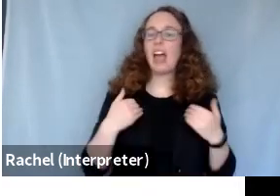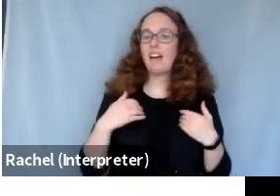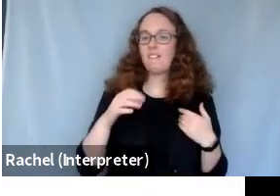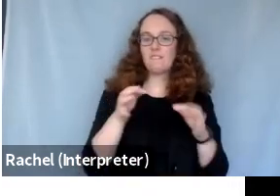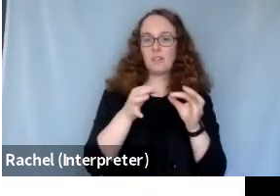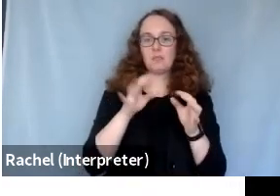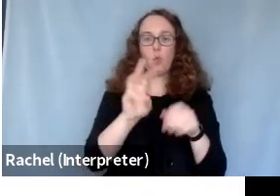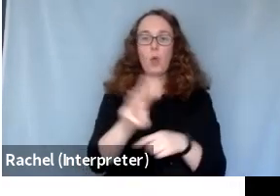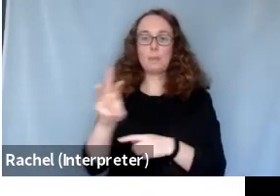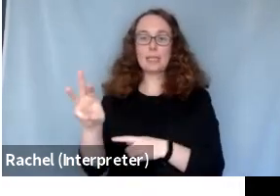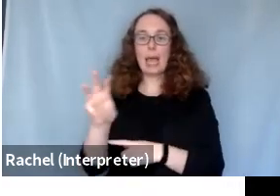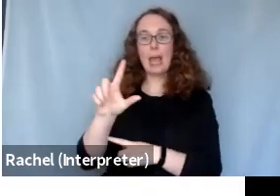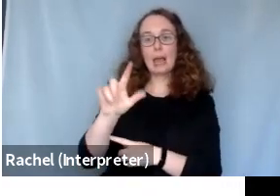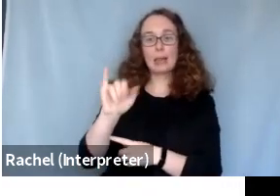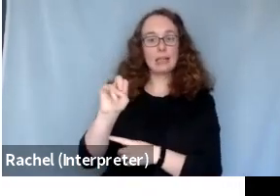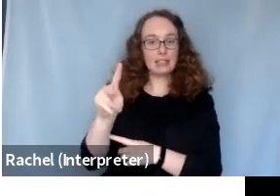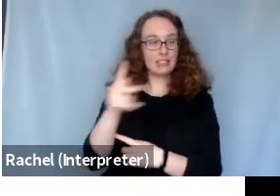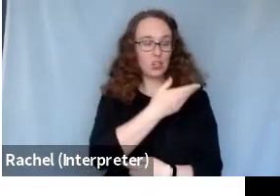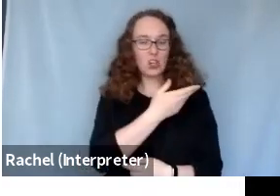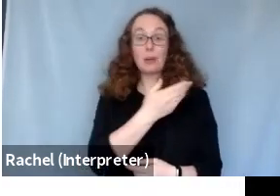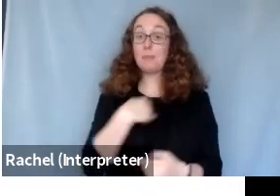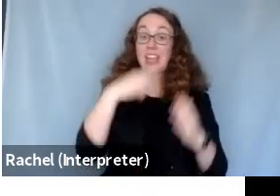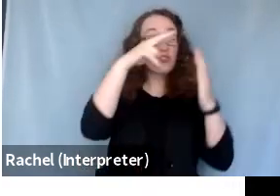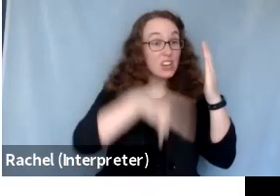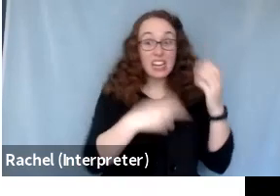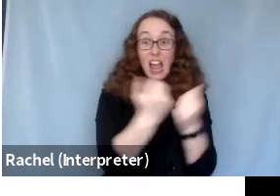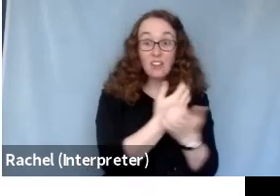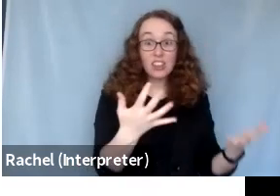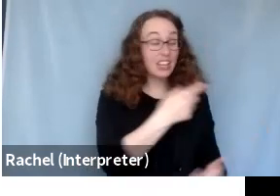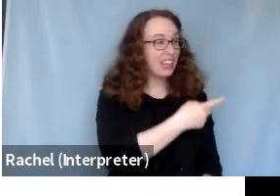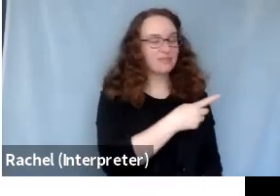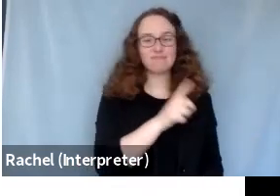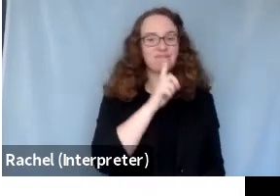read verbatim some of this stuff this will be accessible later down the